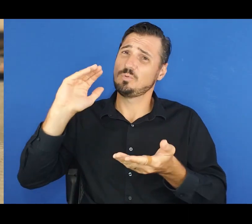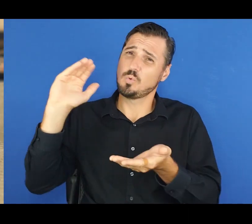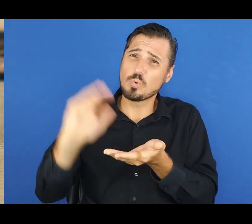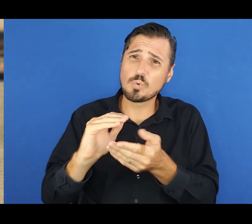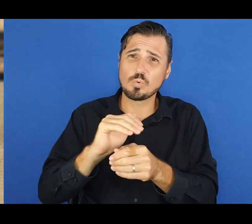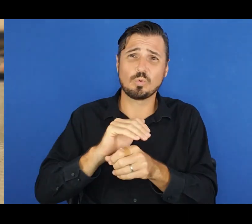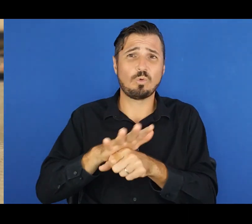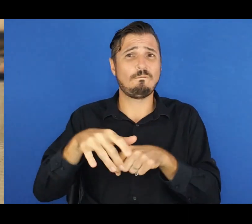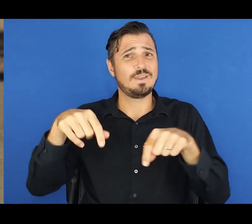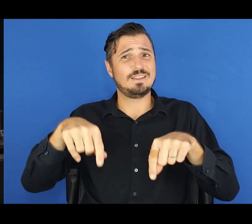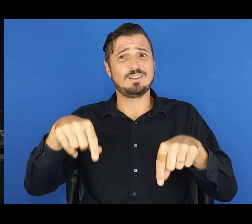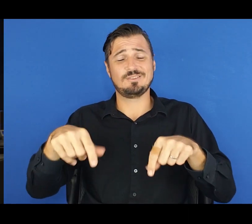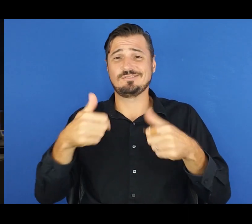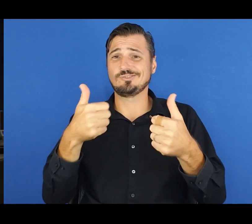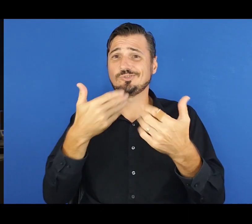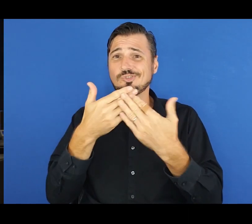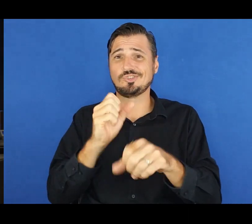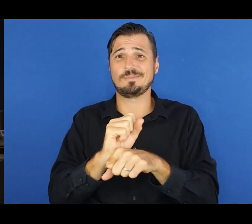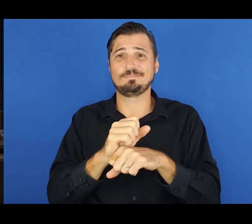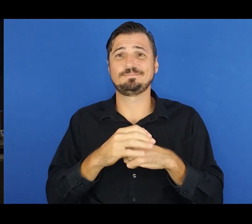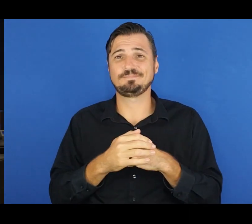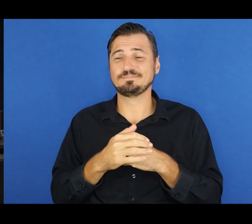Thank you, Dr. Berreman. And thank you, Kauai…